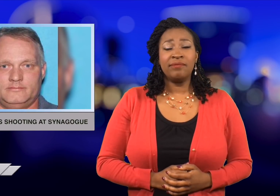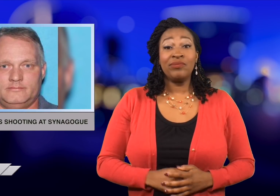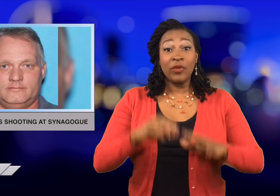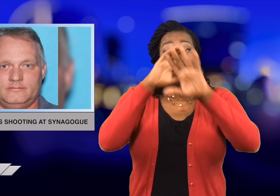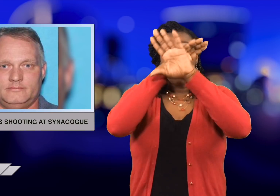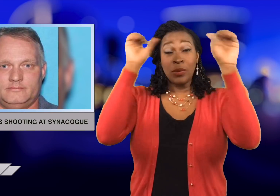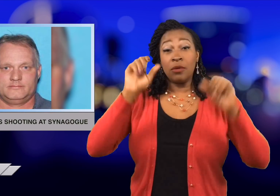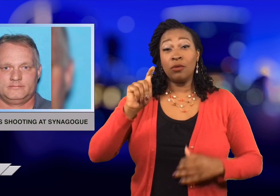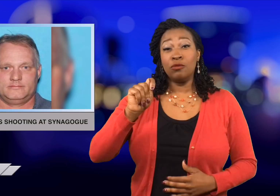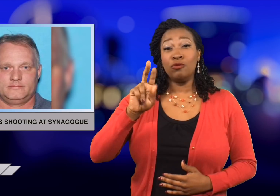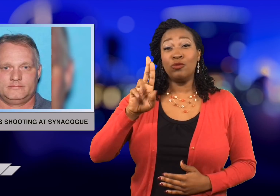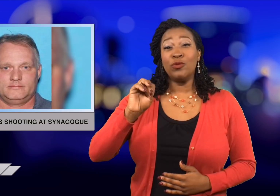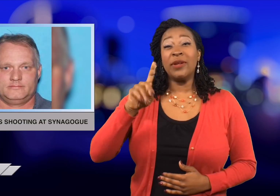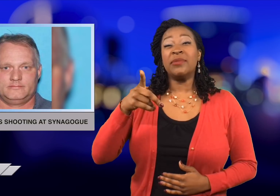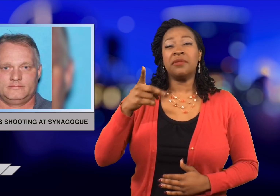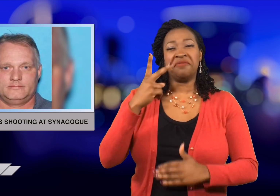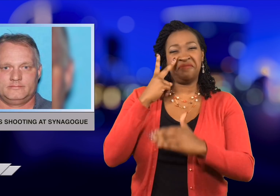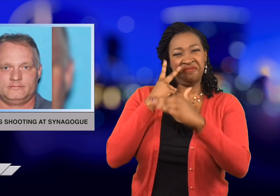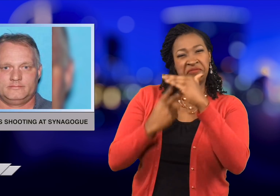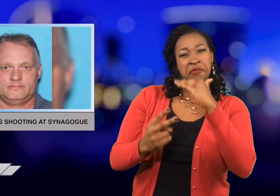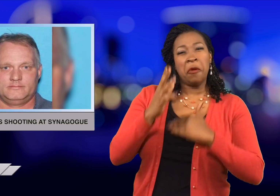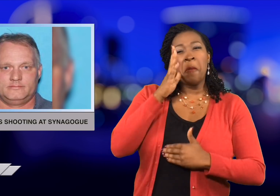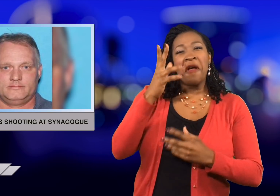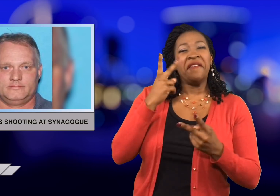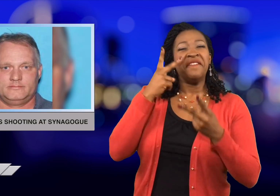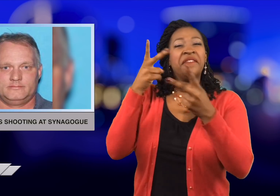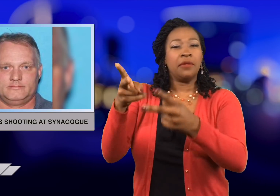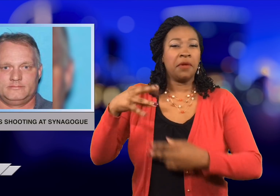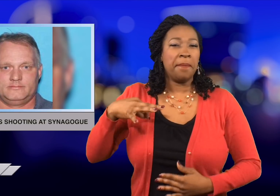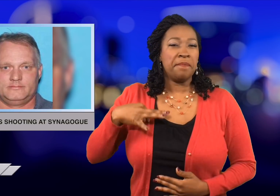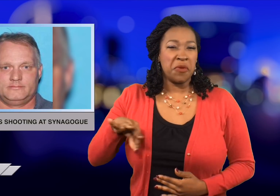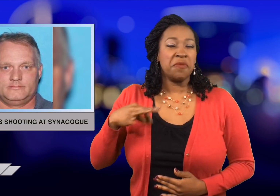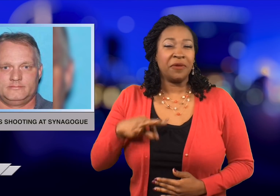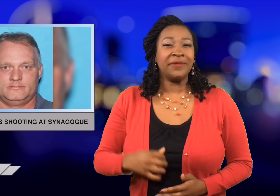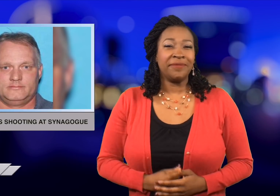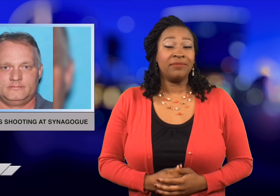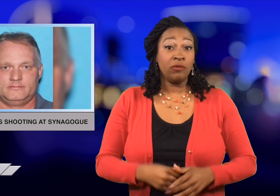President Trump, who is expected to visit Pittsburgh, condemned the deadly shooting